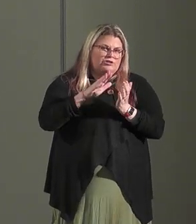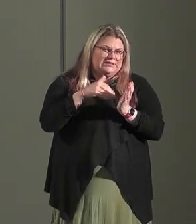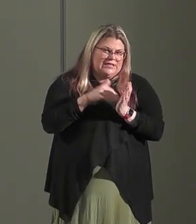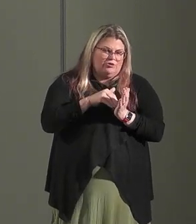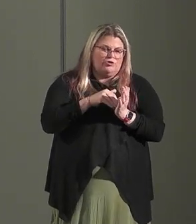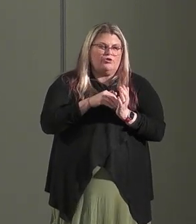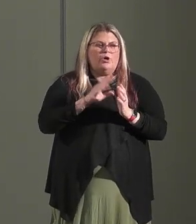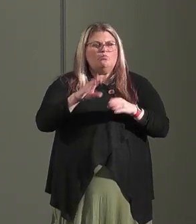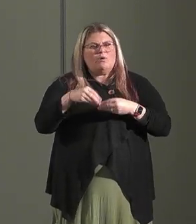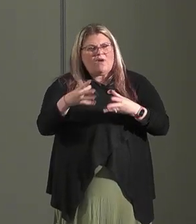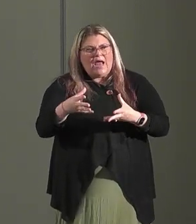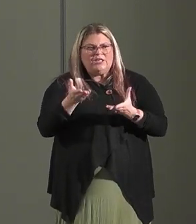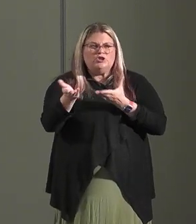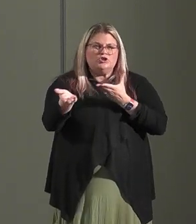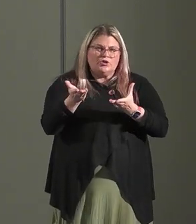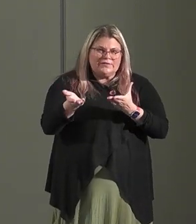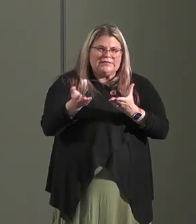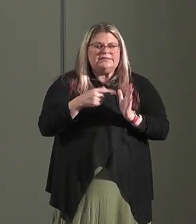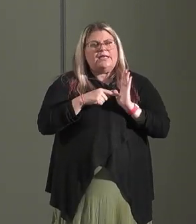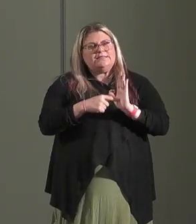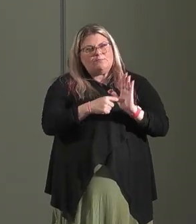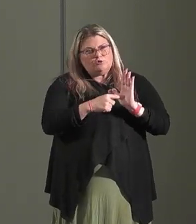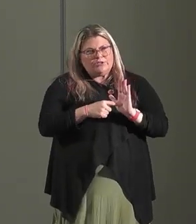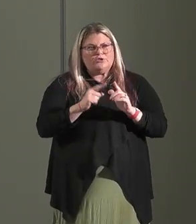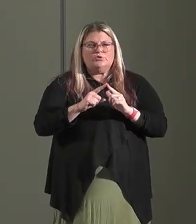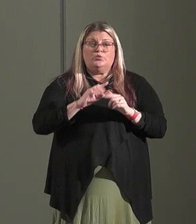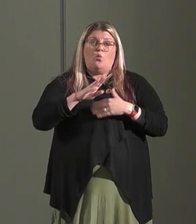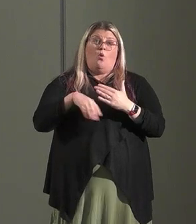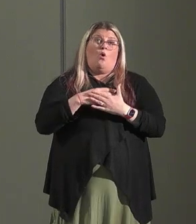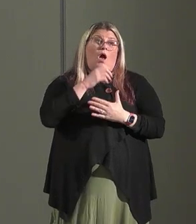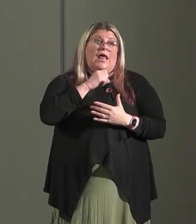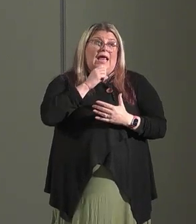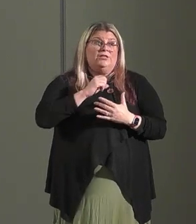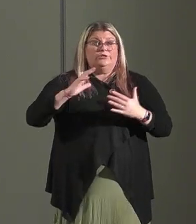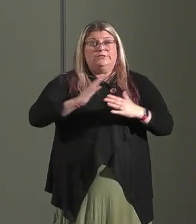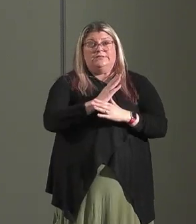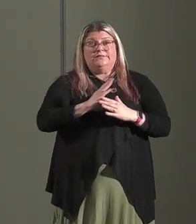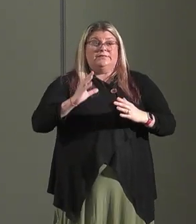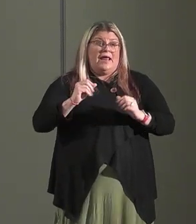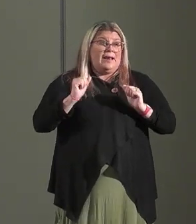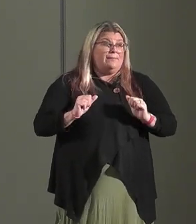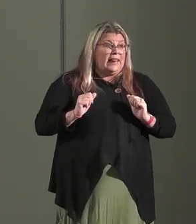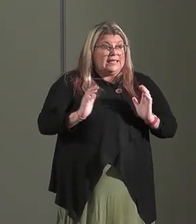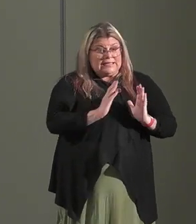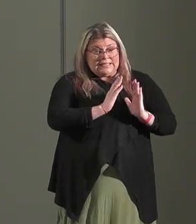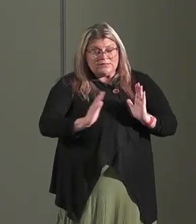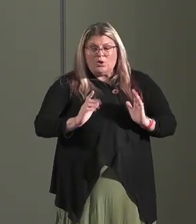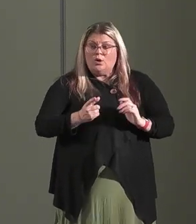providing services demonstrations to all ages all abilities, so you know one second I might be